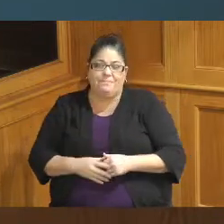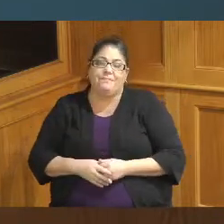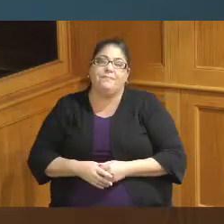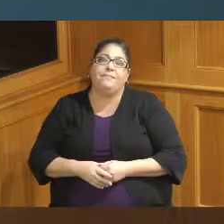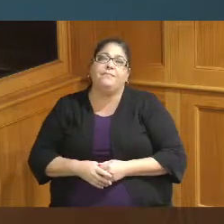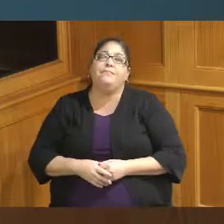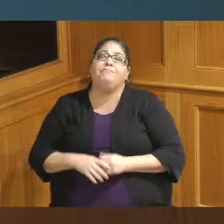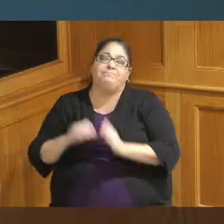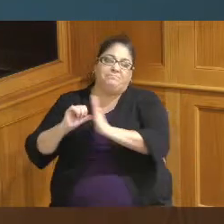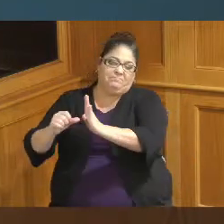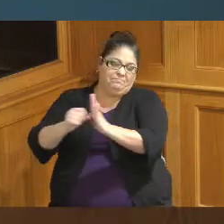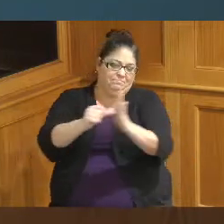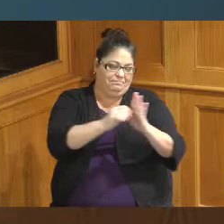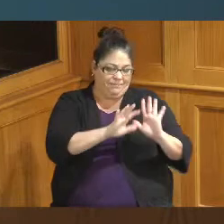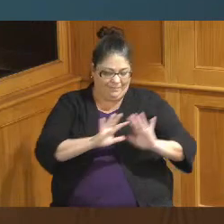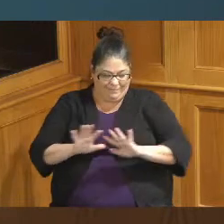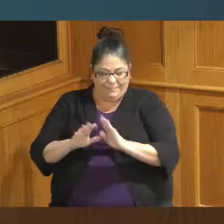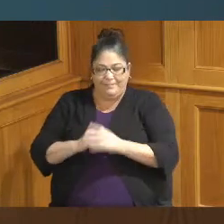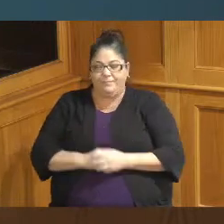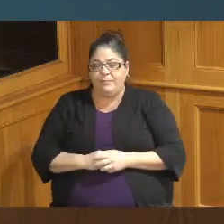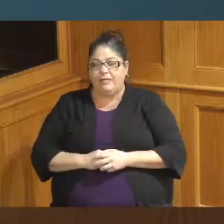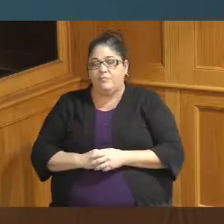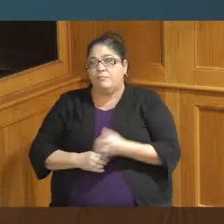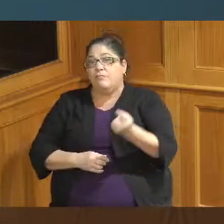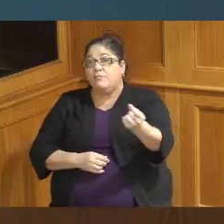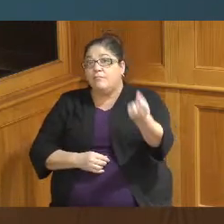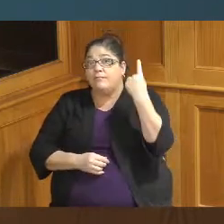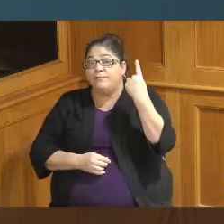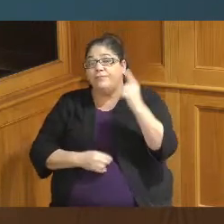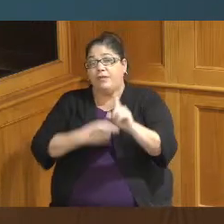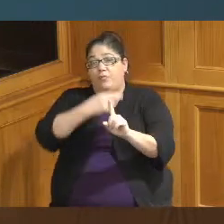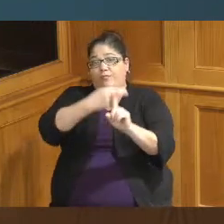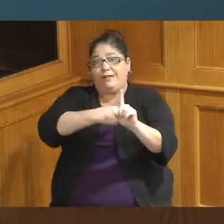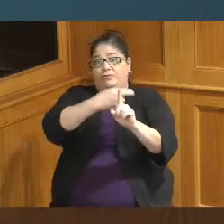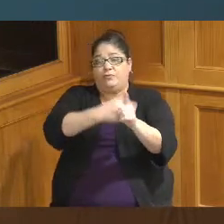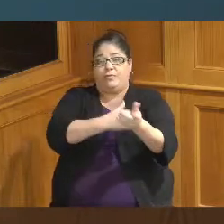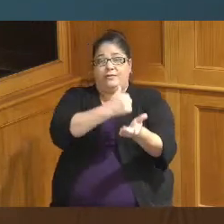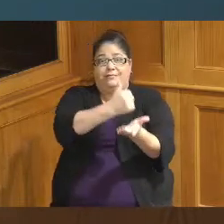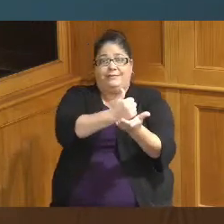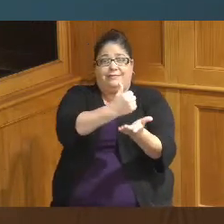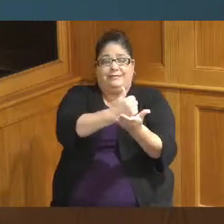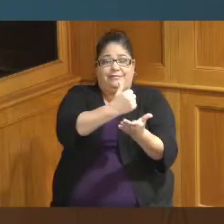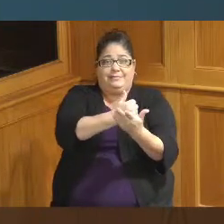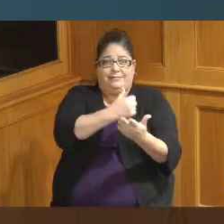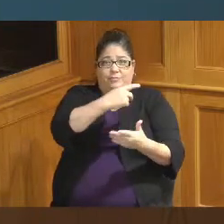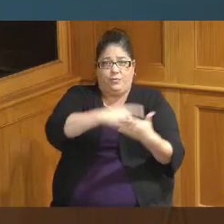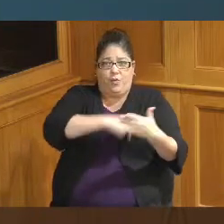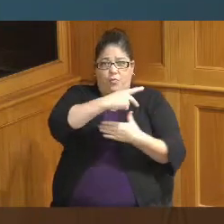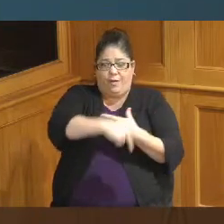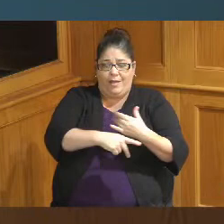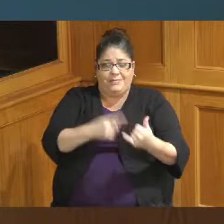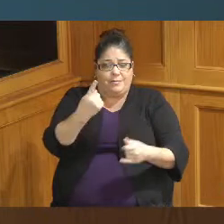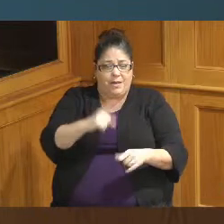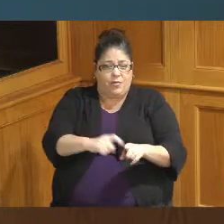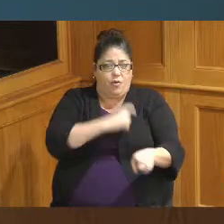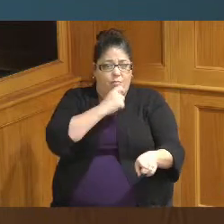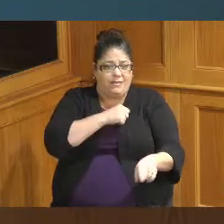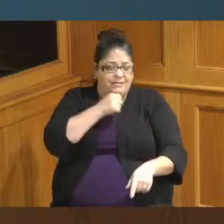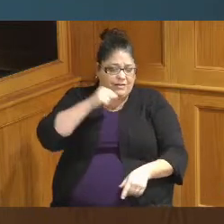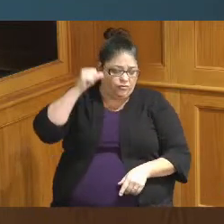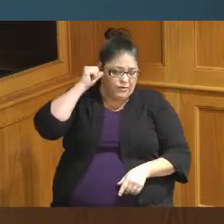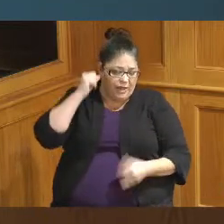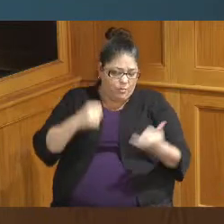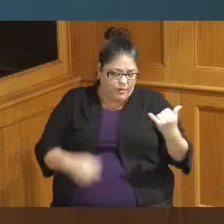say that I understand that the rental assistance I got a call on yesterday which was Wednesday and